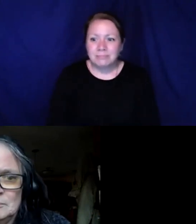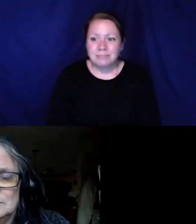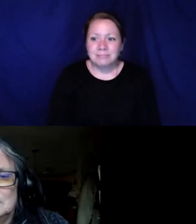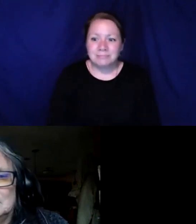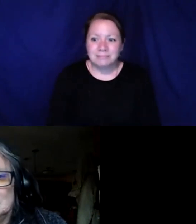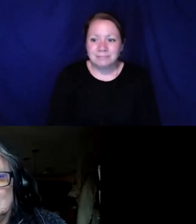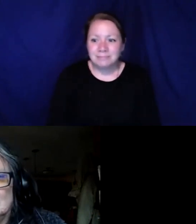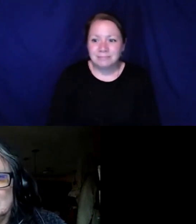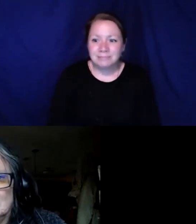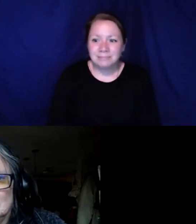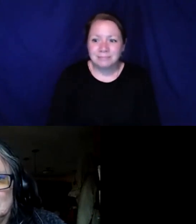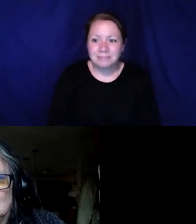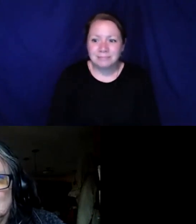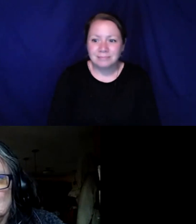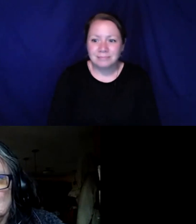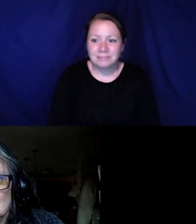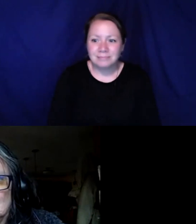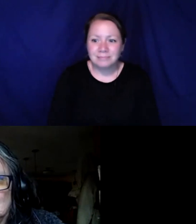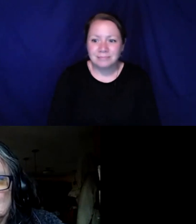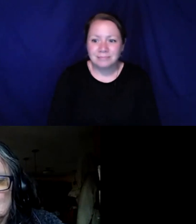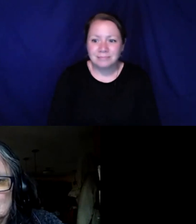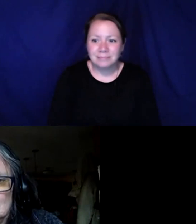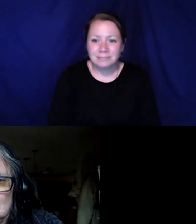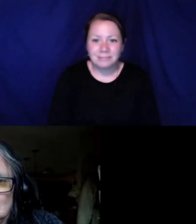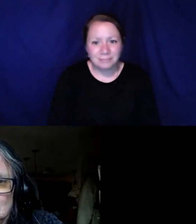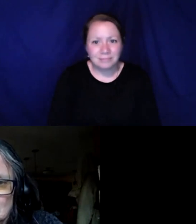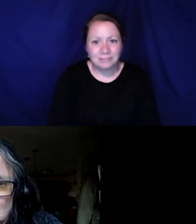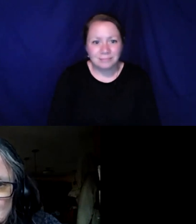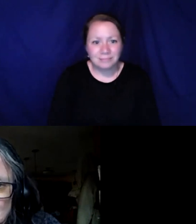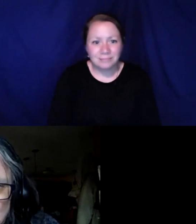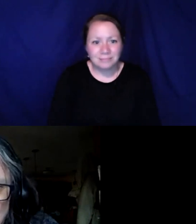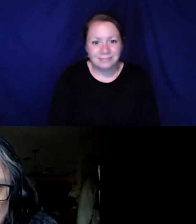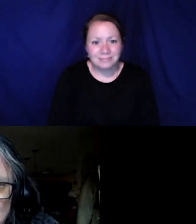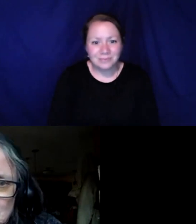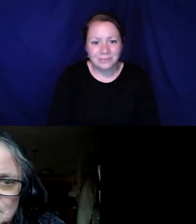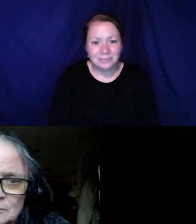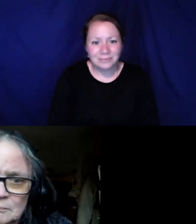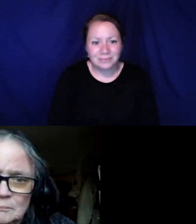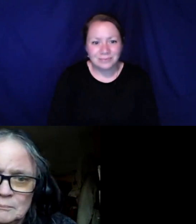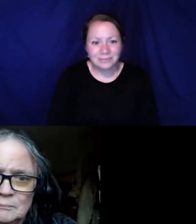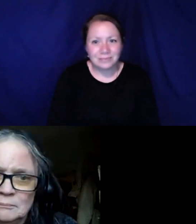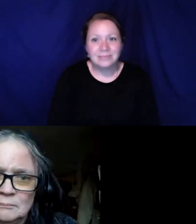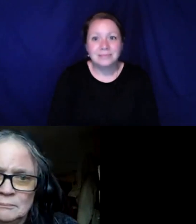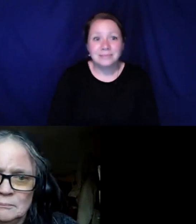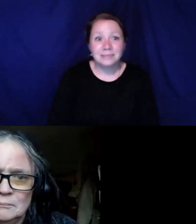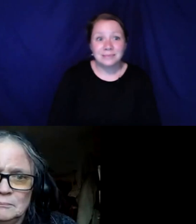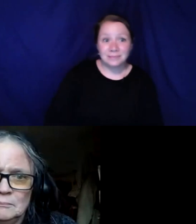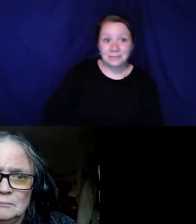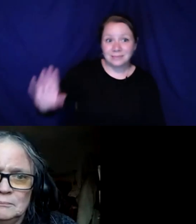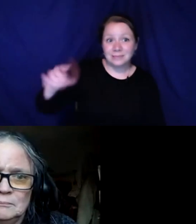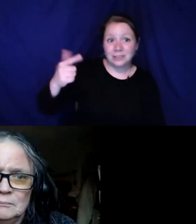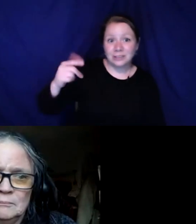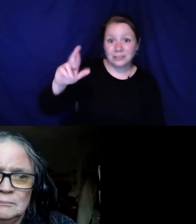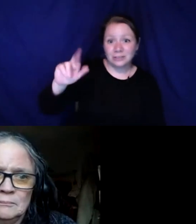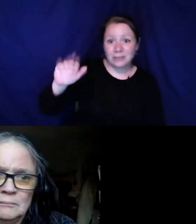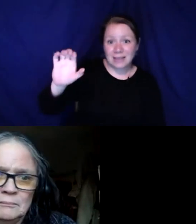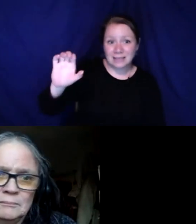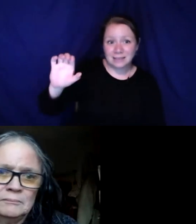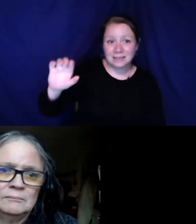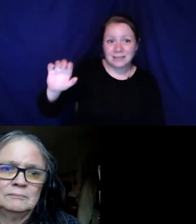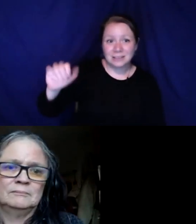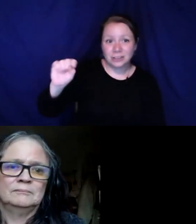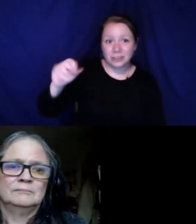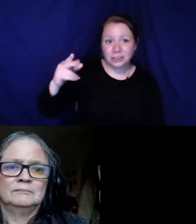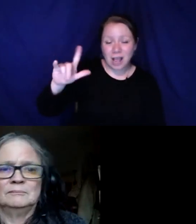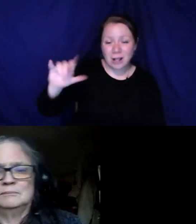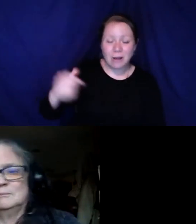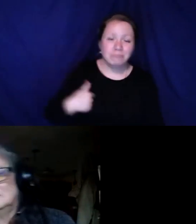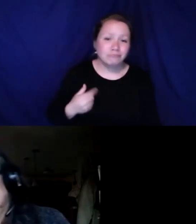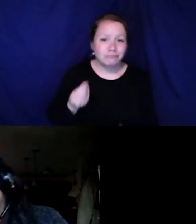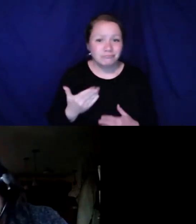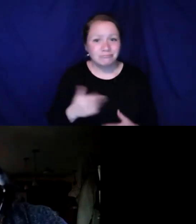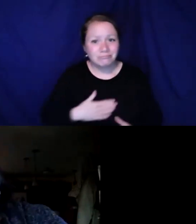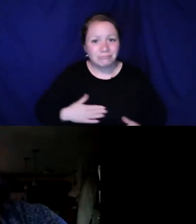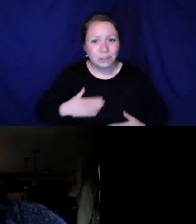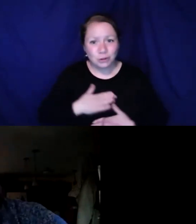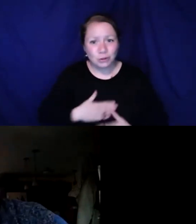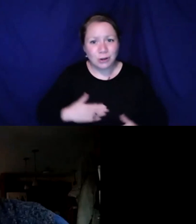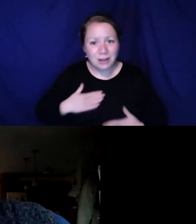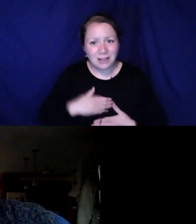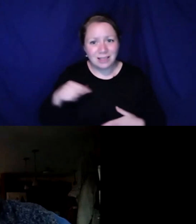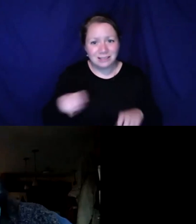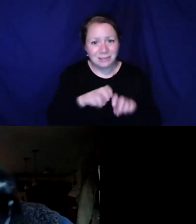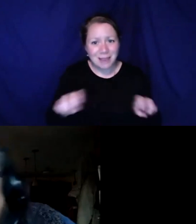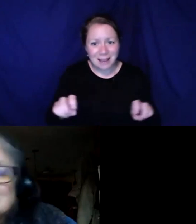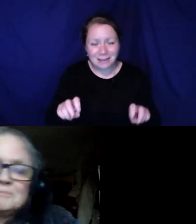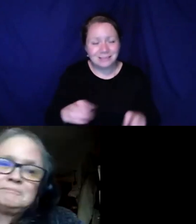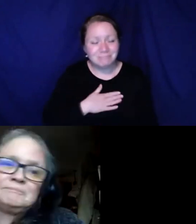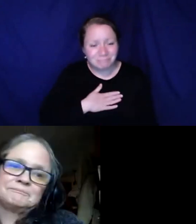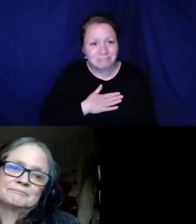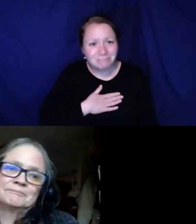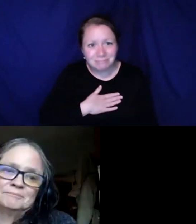word or comment from any of you.